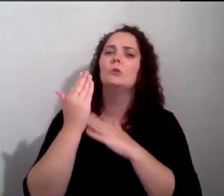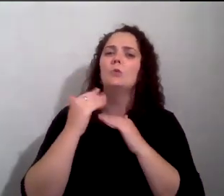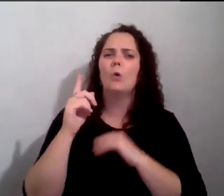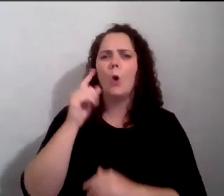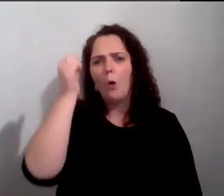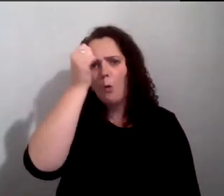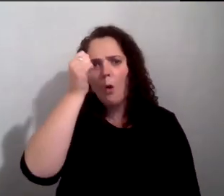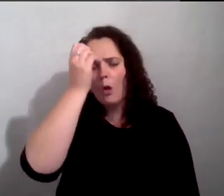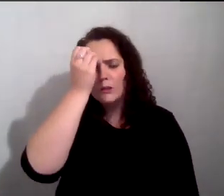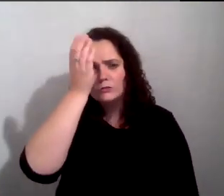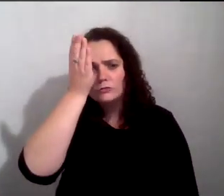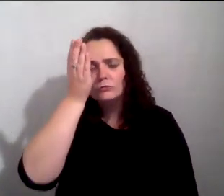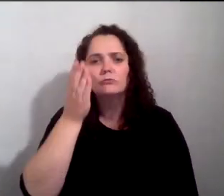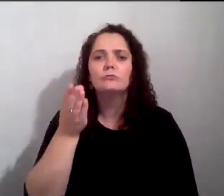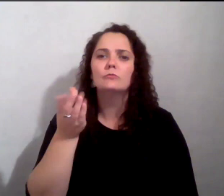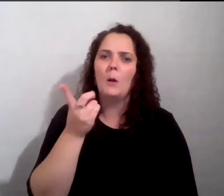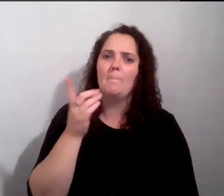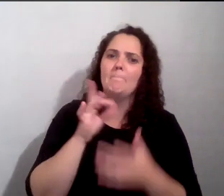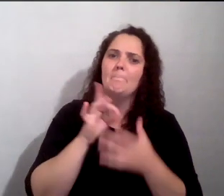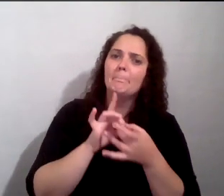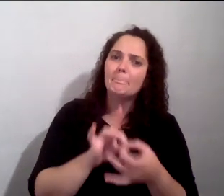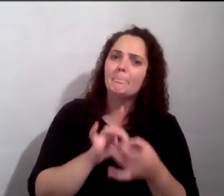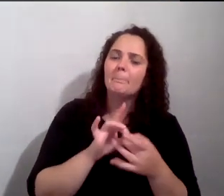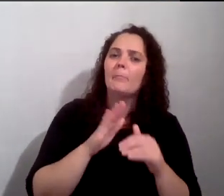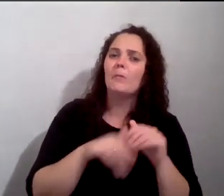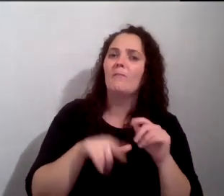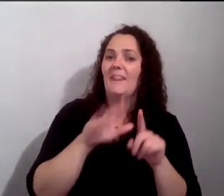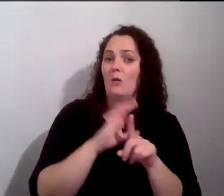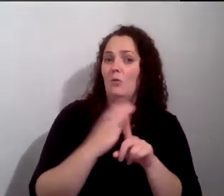point out that a recent development within that work, we can